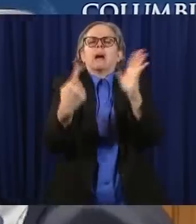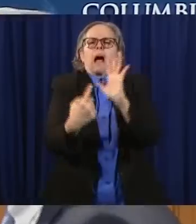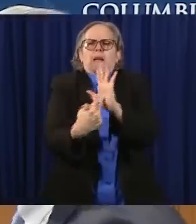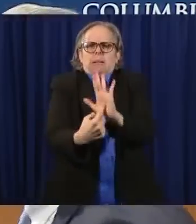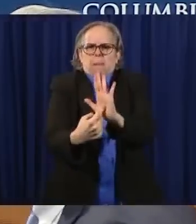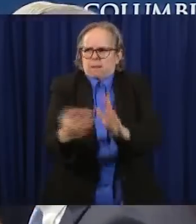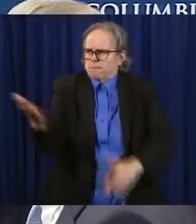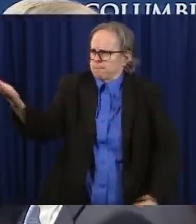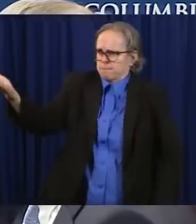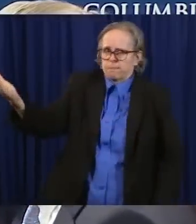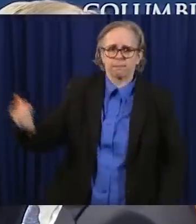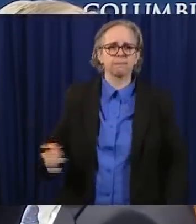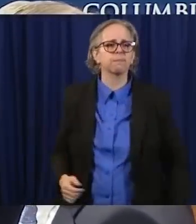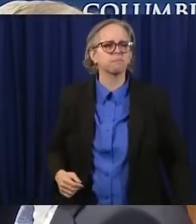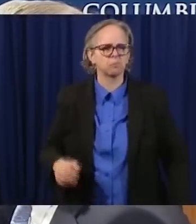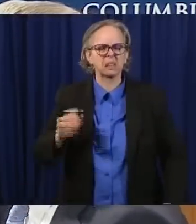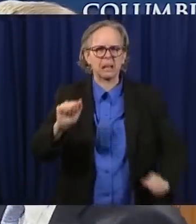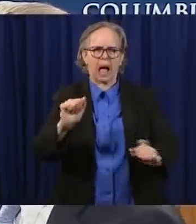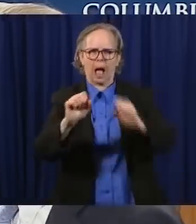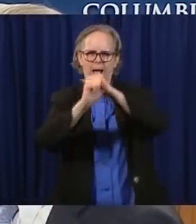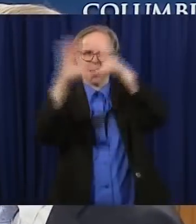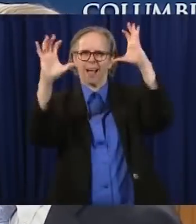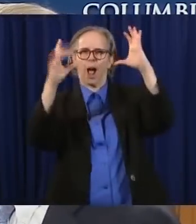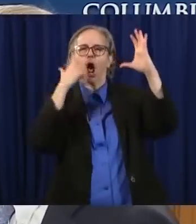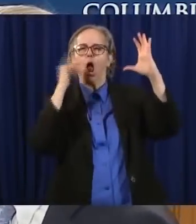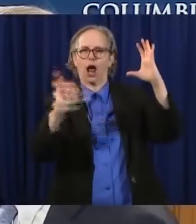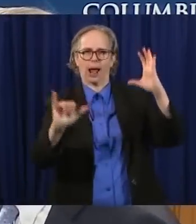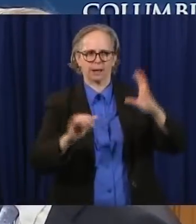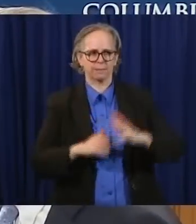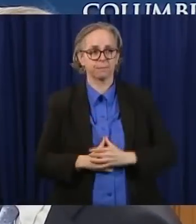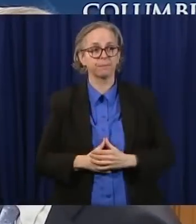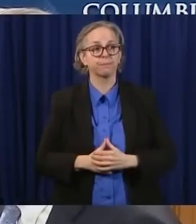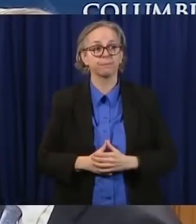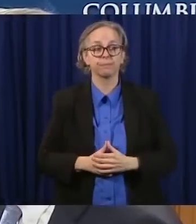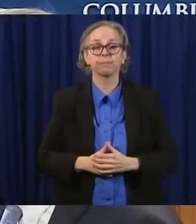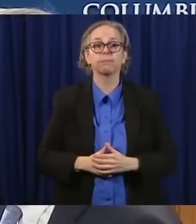I WILL GO THROUGH THIS QUICKLY. THIS IS ONE COMPANY.